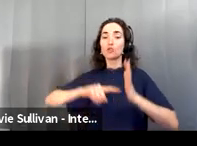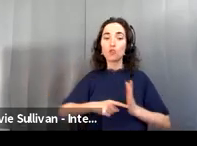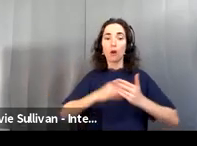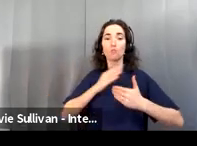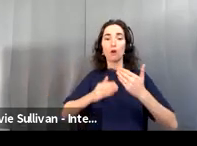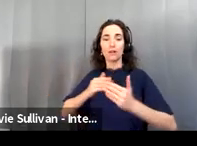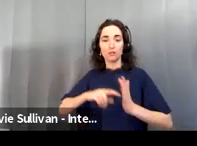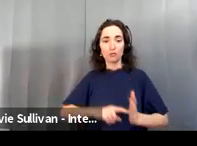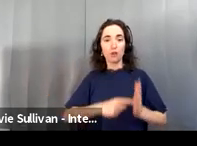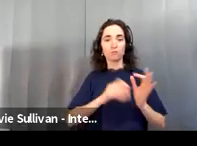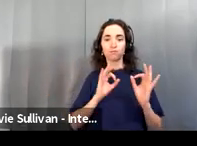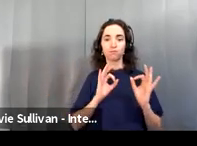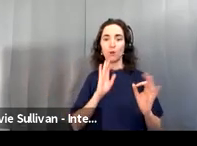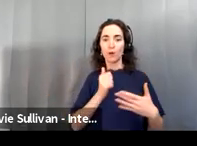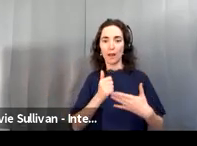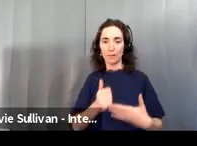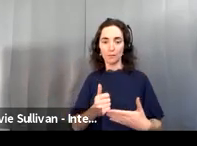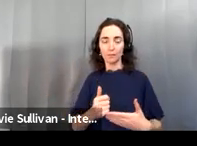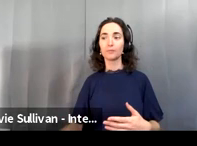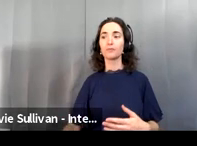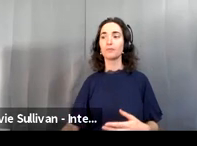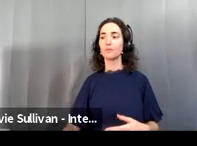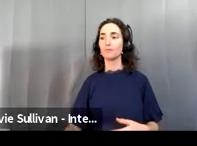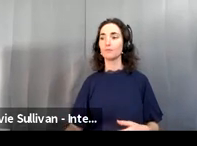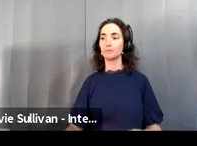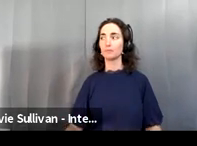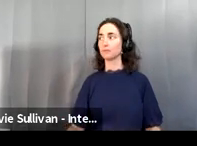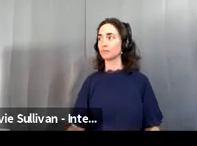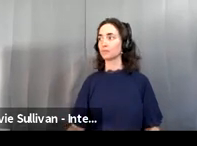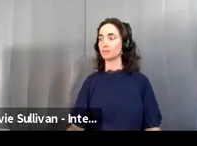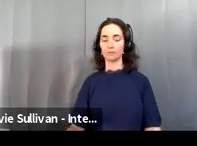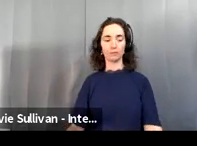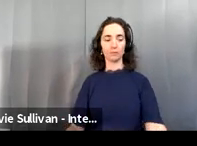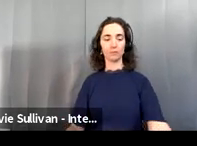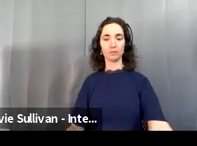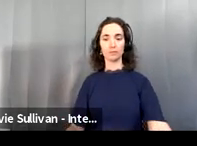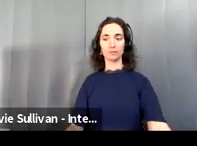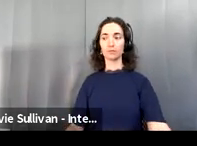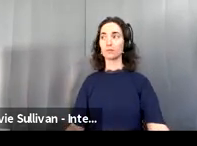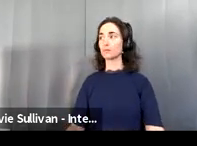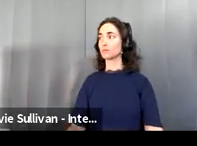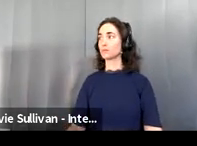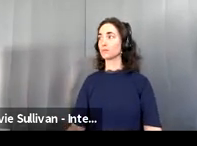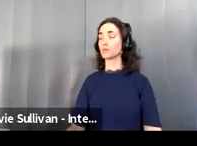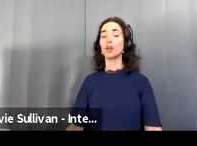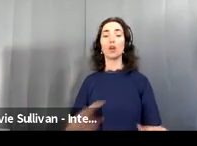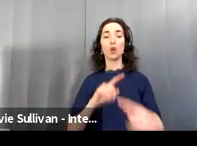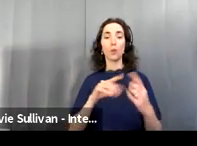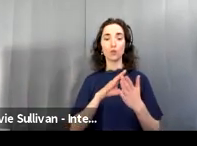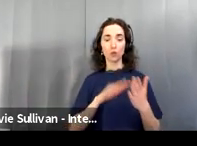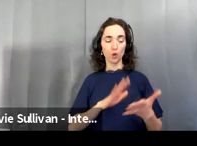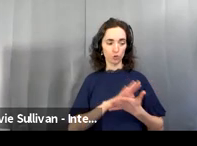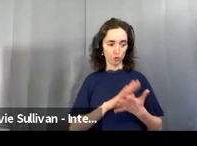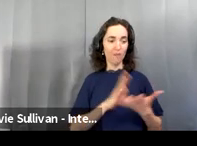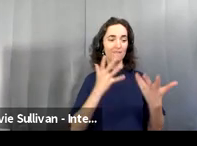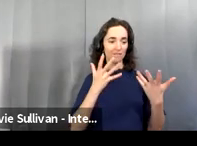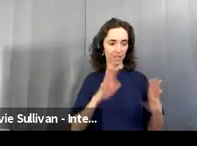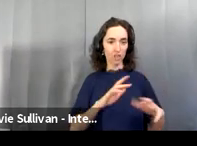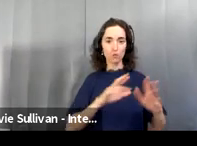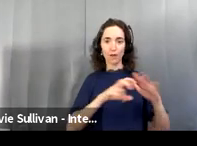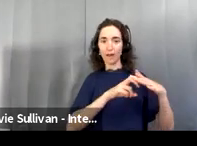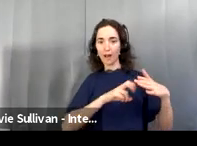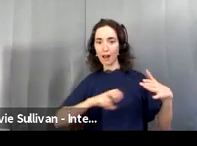So, when by the time that student is getting ready to exit. All of that has already been worked out pretty much.